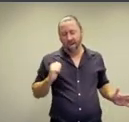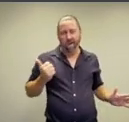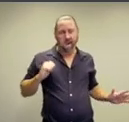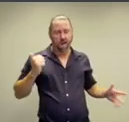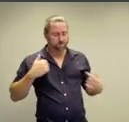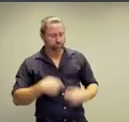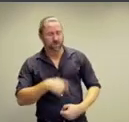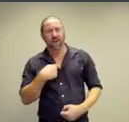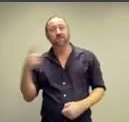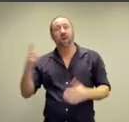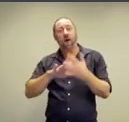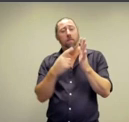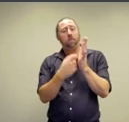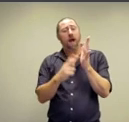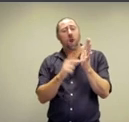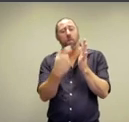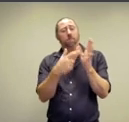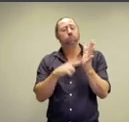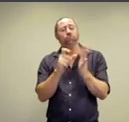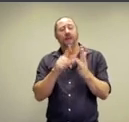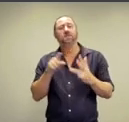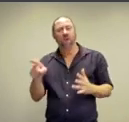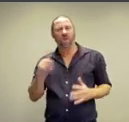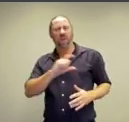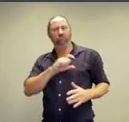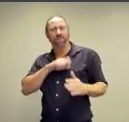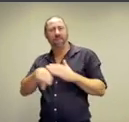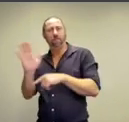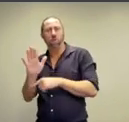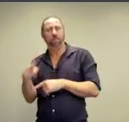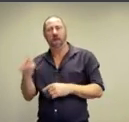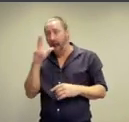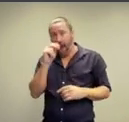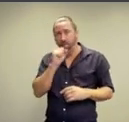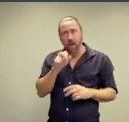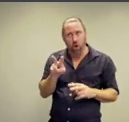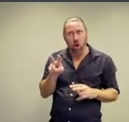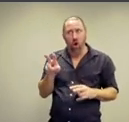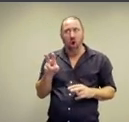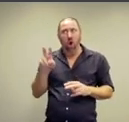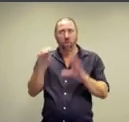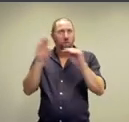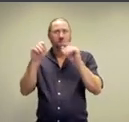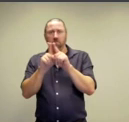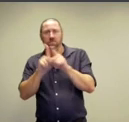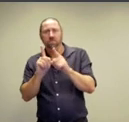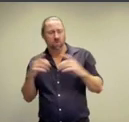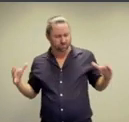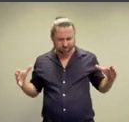As we said, Brando's anti-hero character was extremely popular with young American men and the jacket became